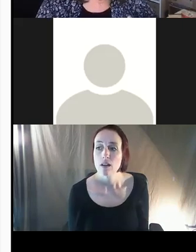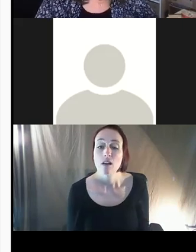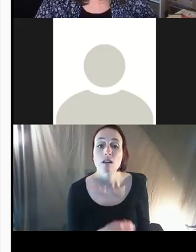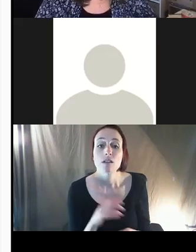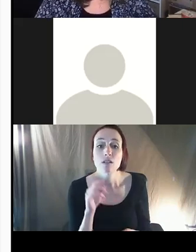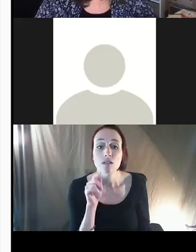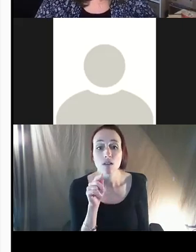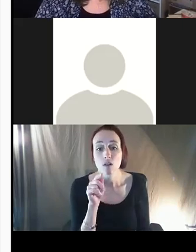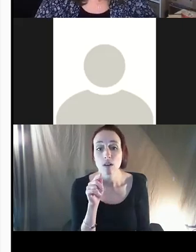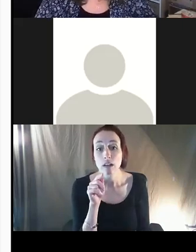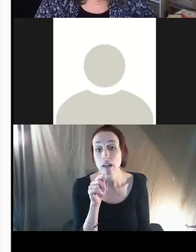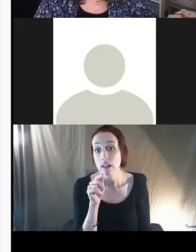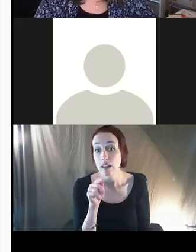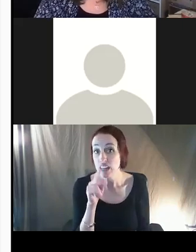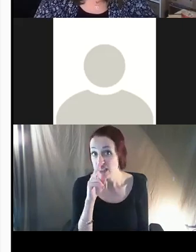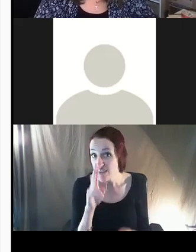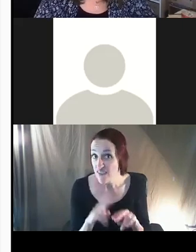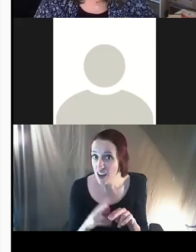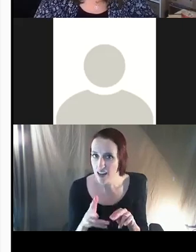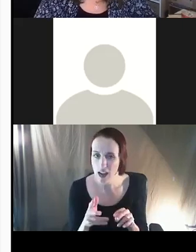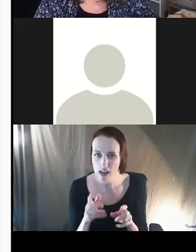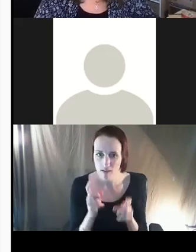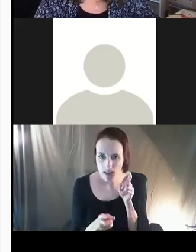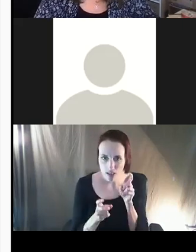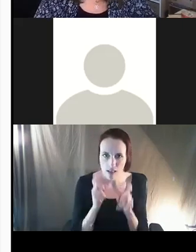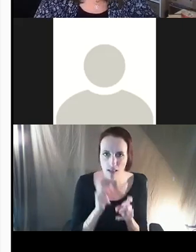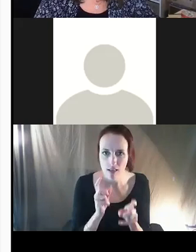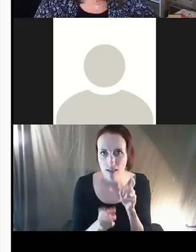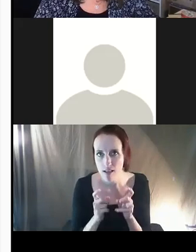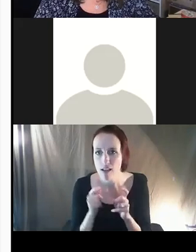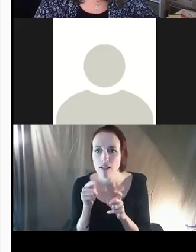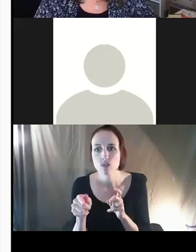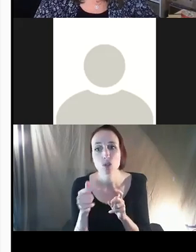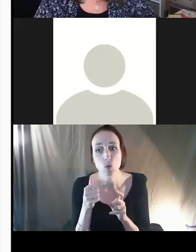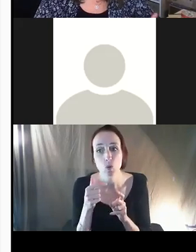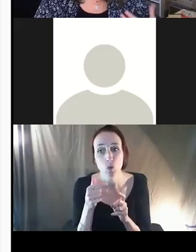It's fun. Jennie, you say you are actually using Hemingway